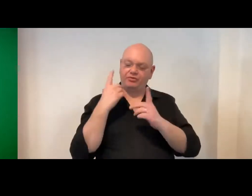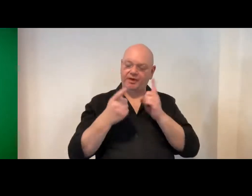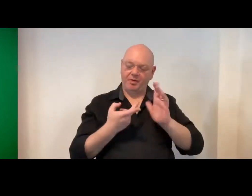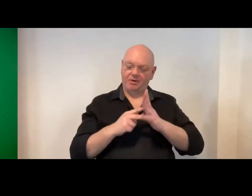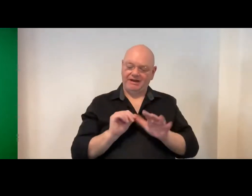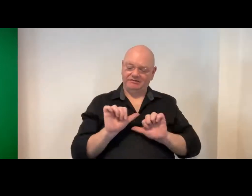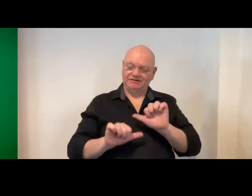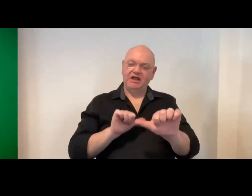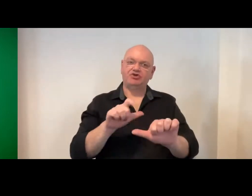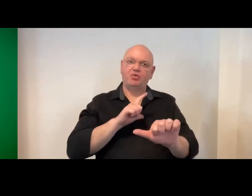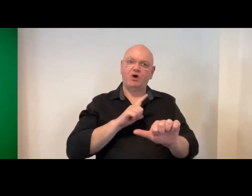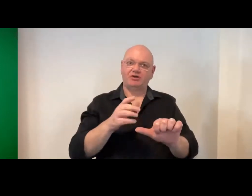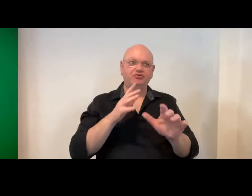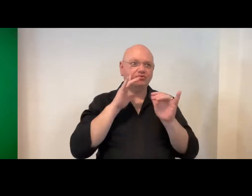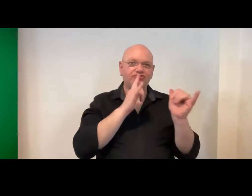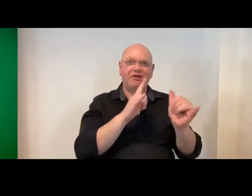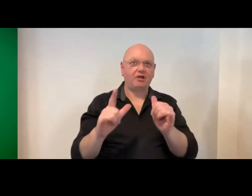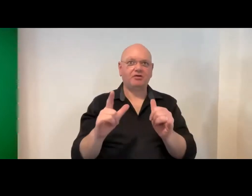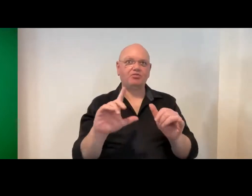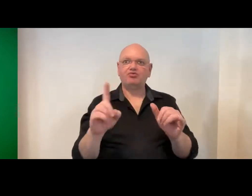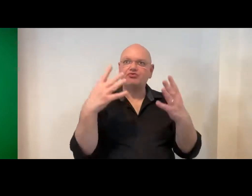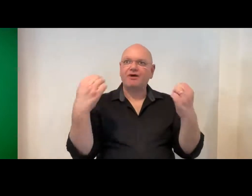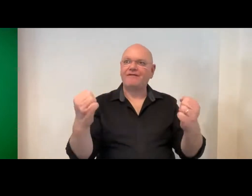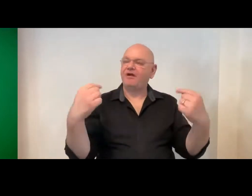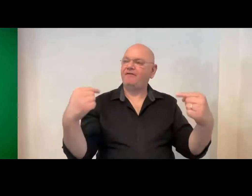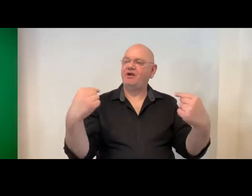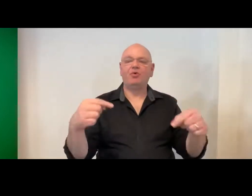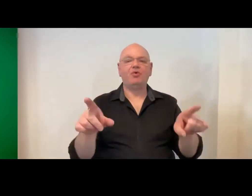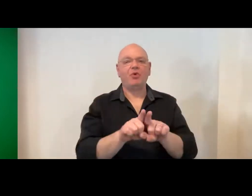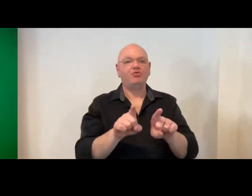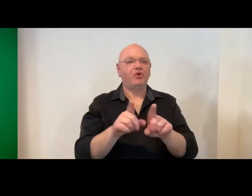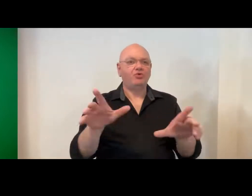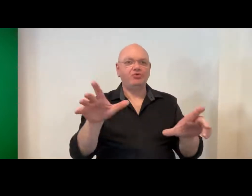Thanks. Thank you so much, Lauren, for that wonderful